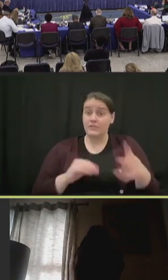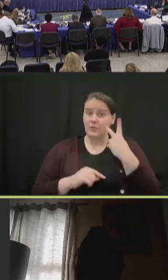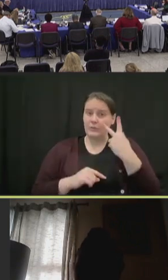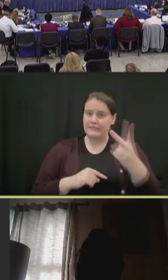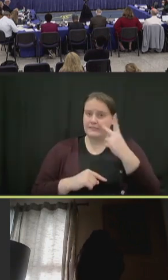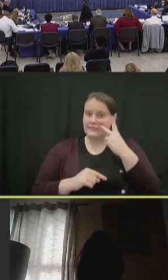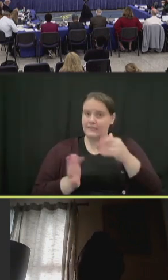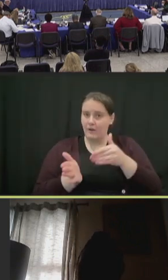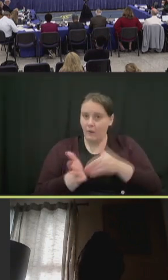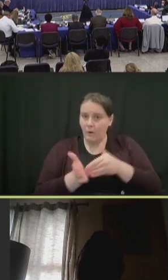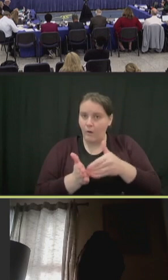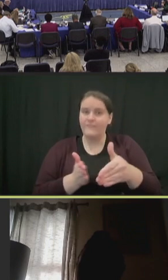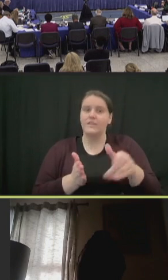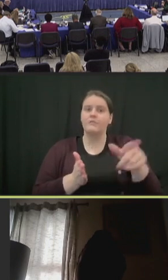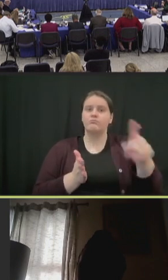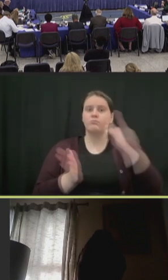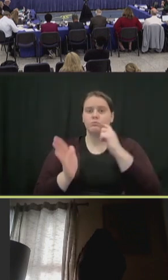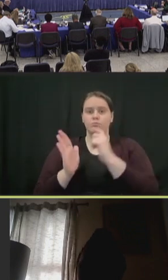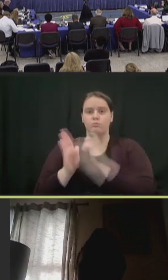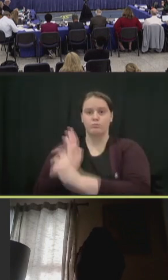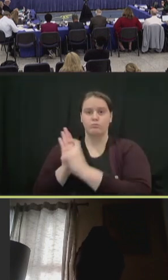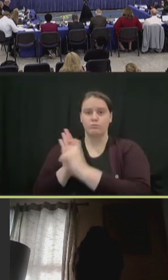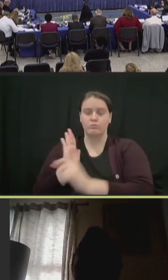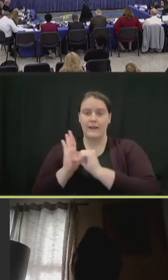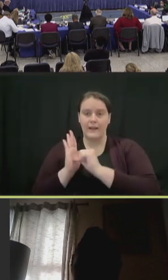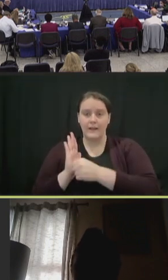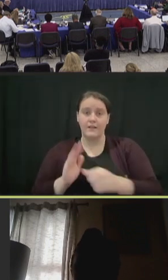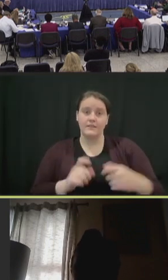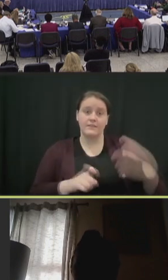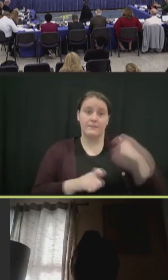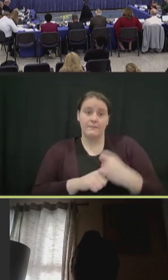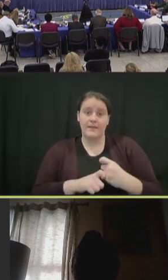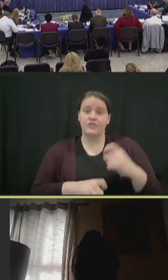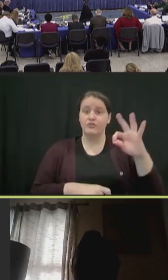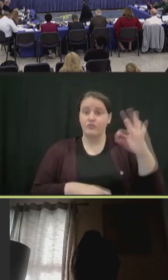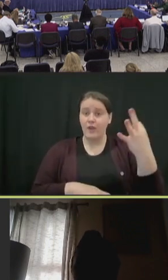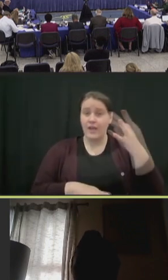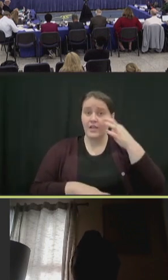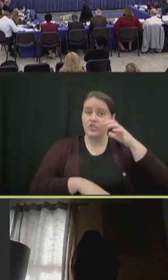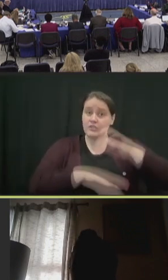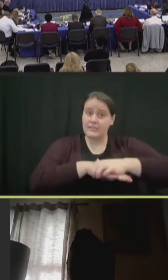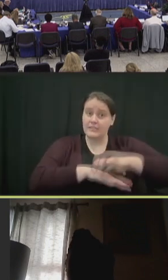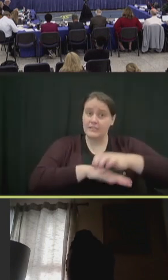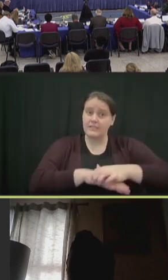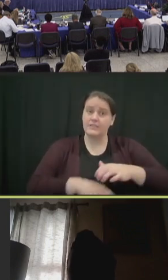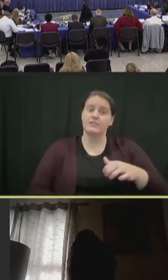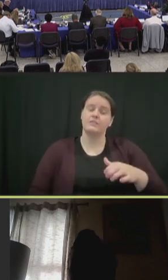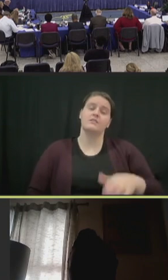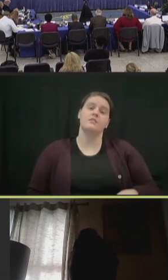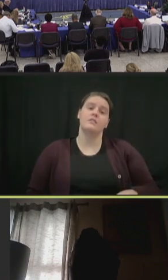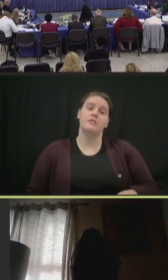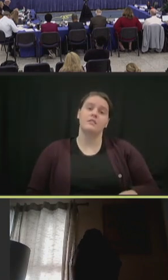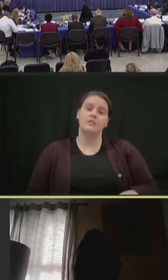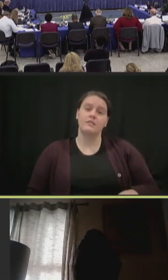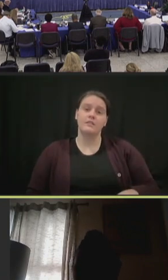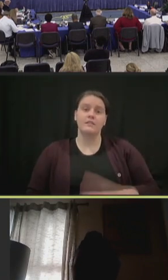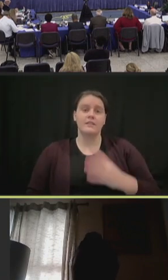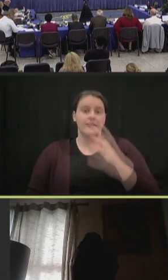highlighted on this slide, also Spanish, French, English, rarely Portuguese, Arabic,